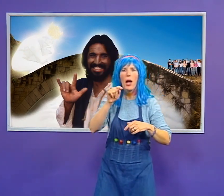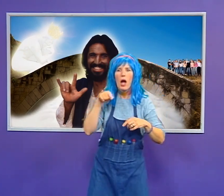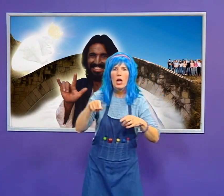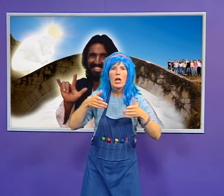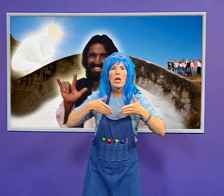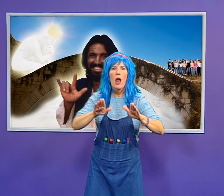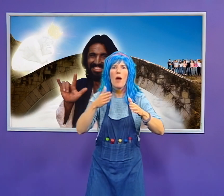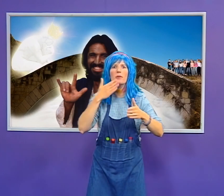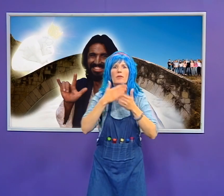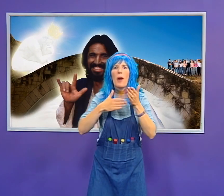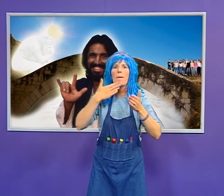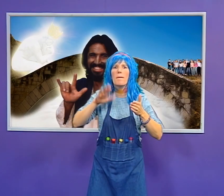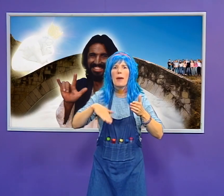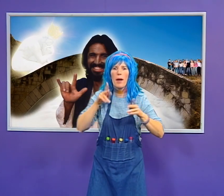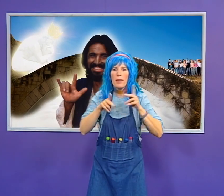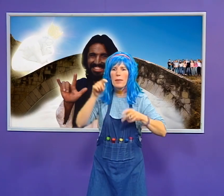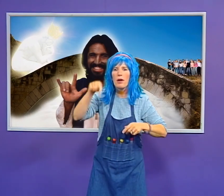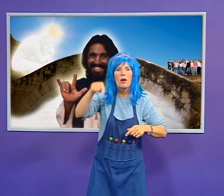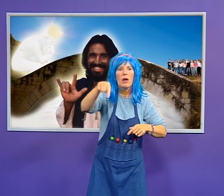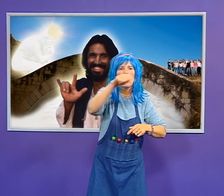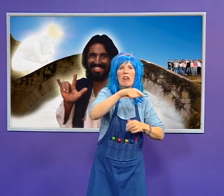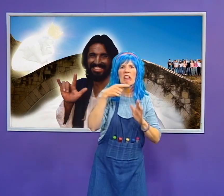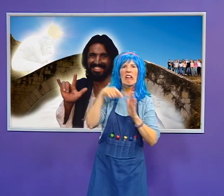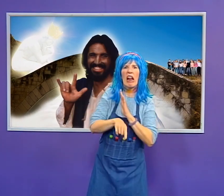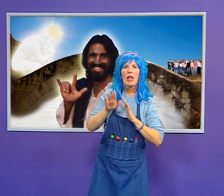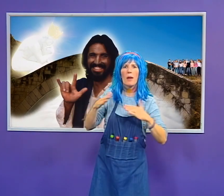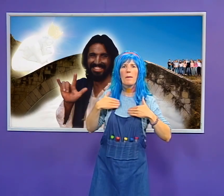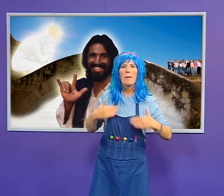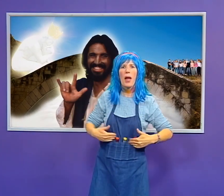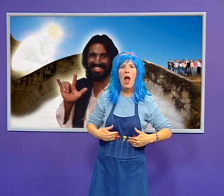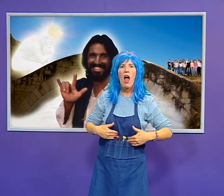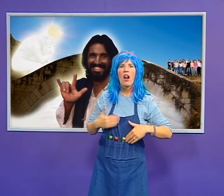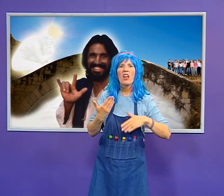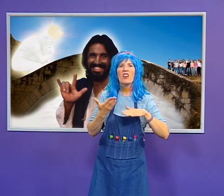HE EVEN ALLOWED SOME BAD PEOPLE TO KILL HIS BODY.